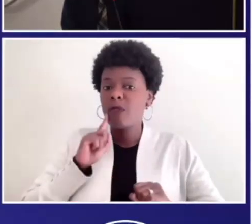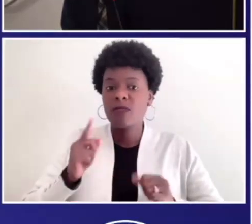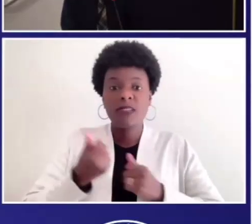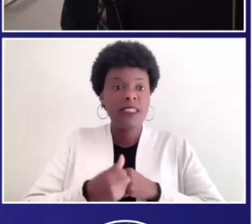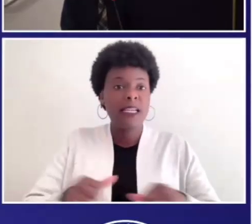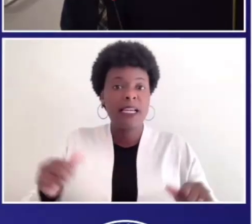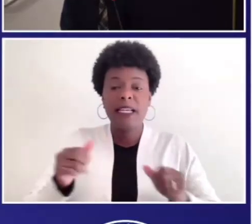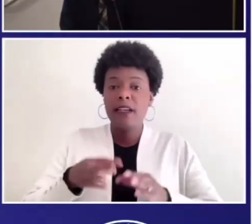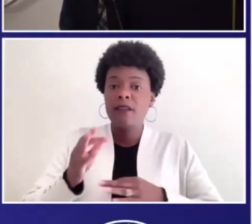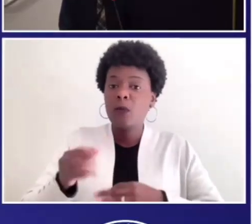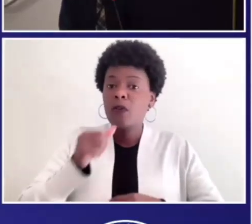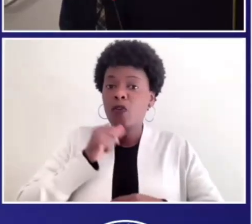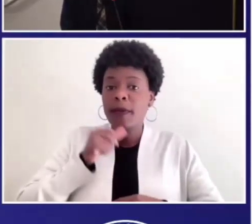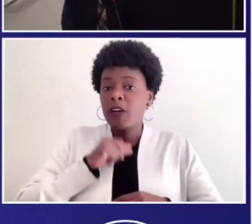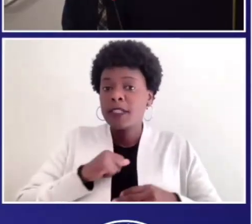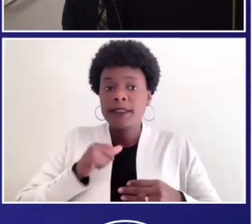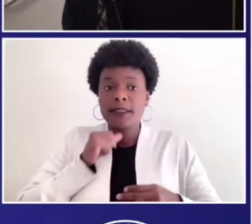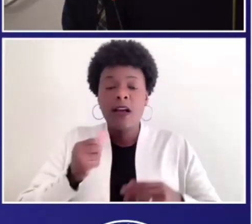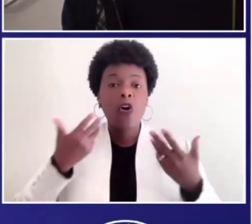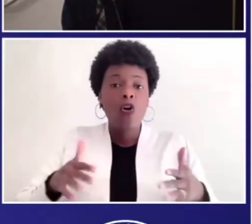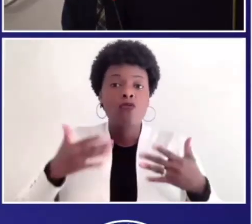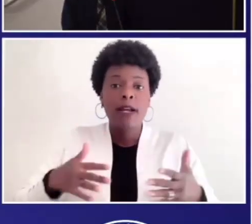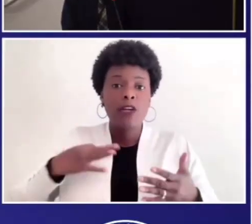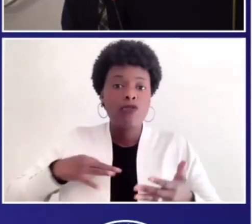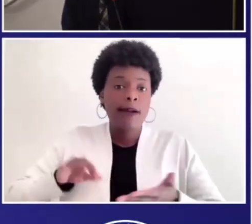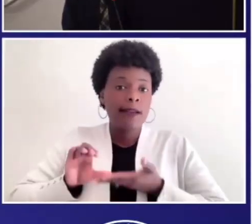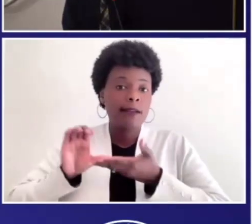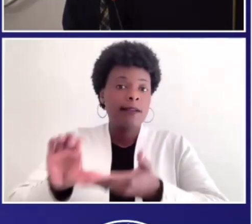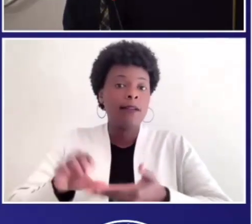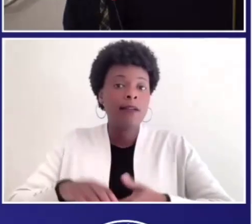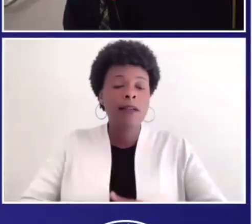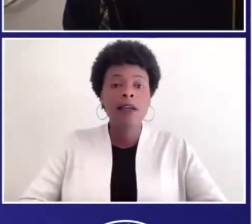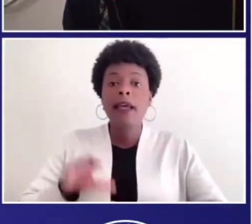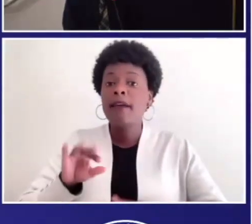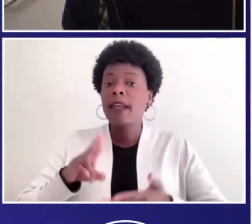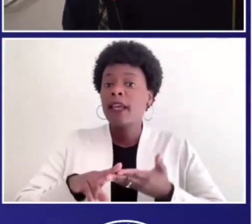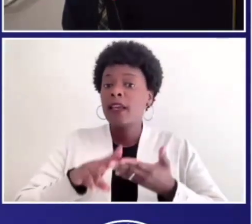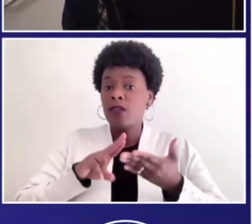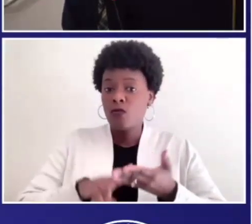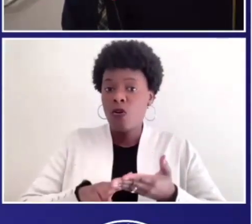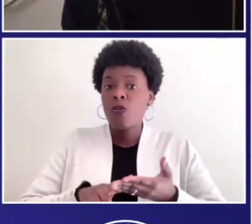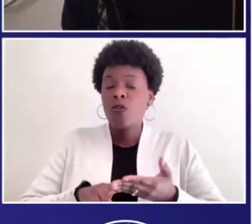deferment or forbearance that is not already credited to them. If they enroll in, in RAP or Tiered